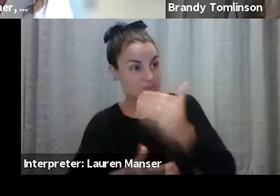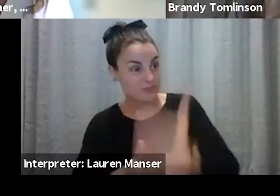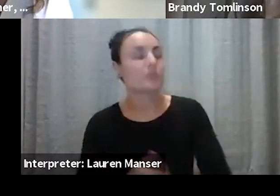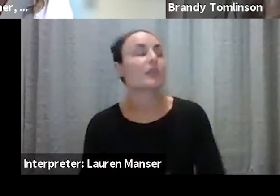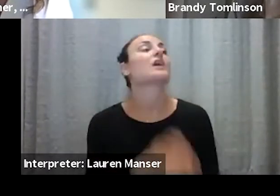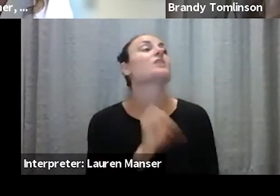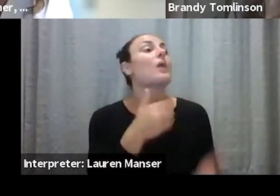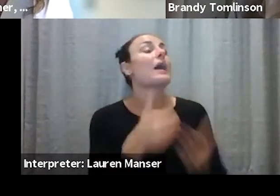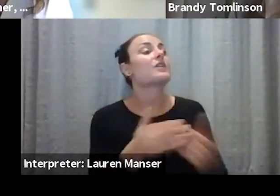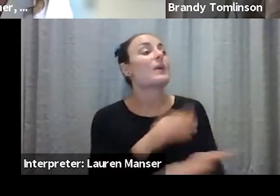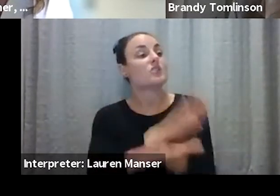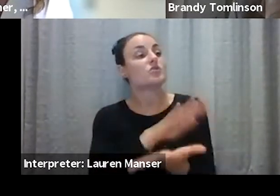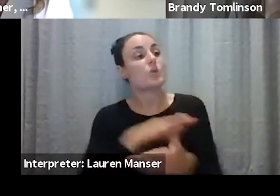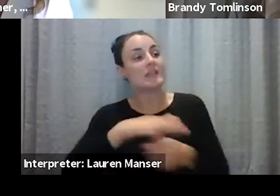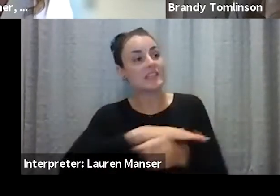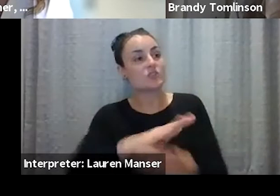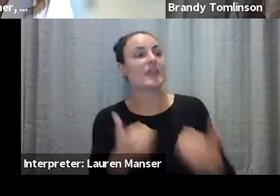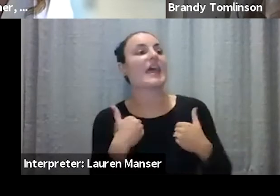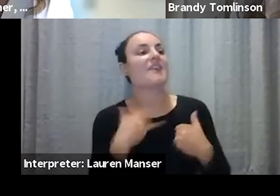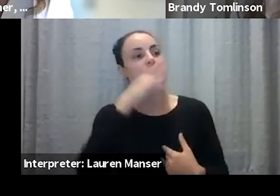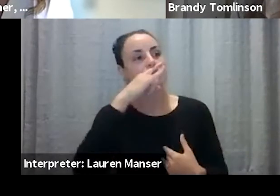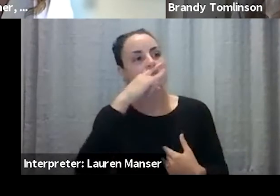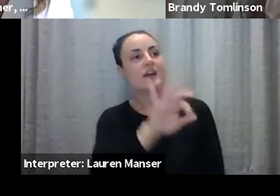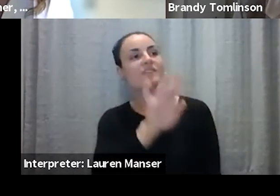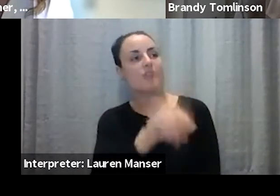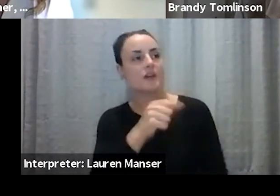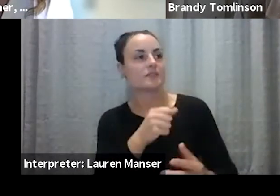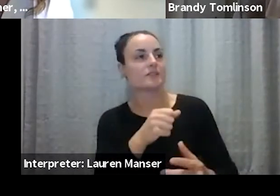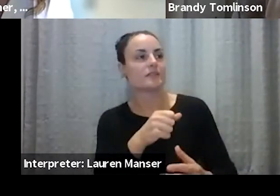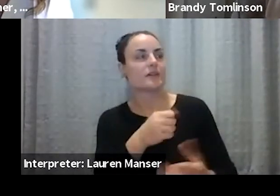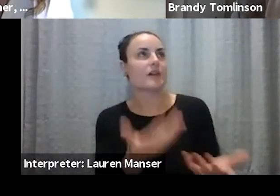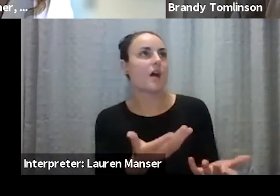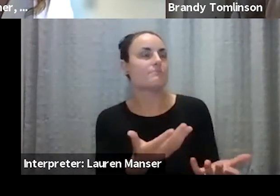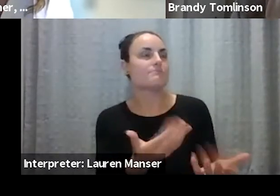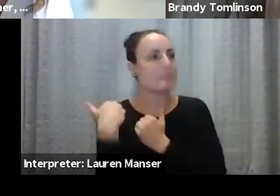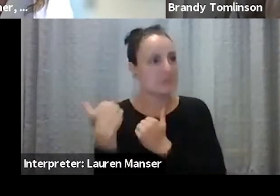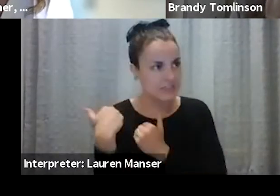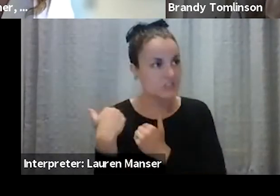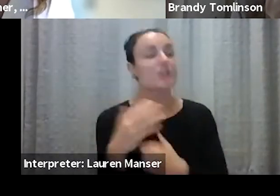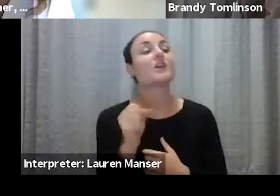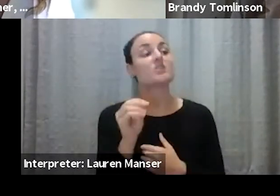And what that means is school districts are required to actively identify your child with a disability.